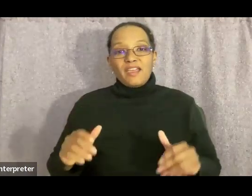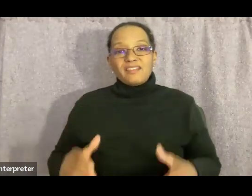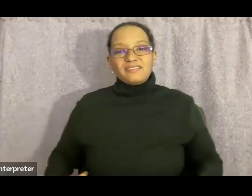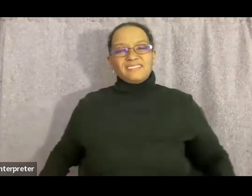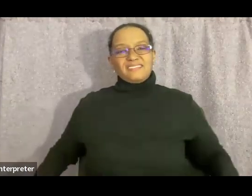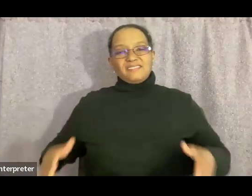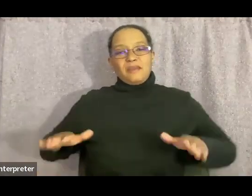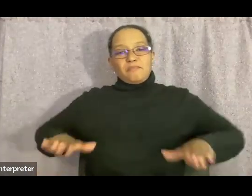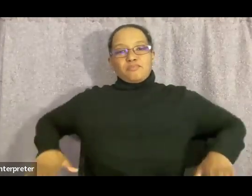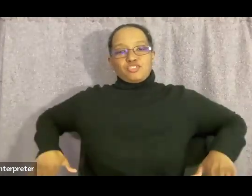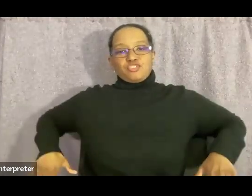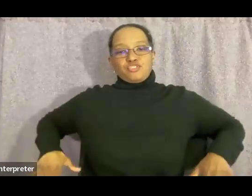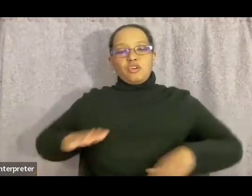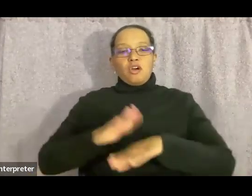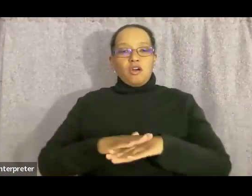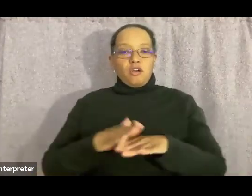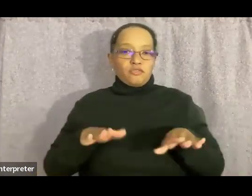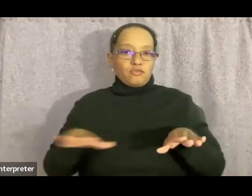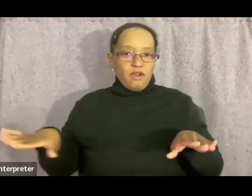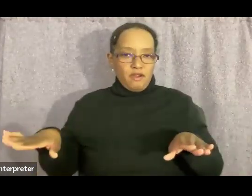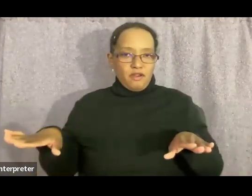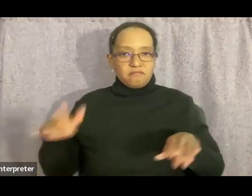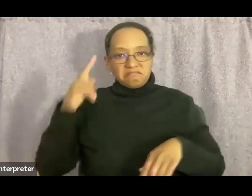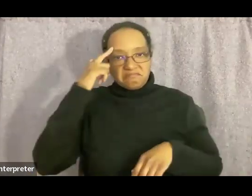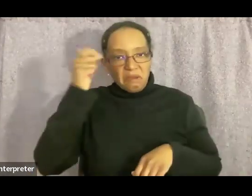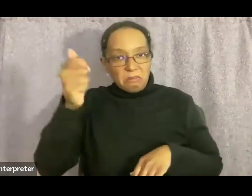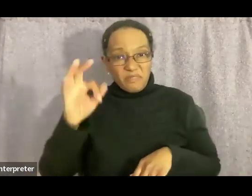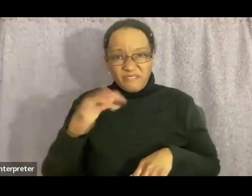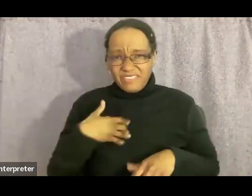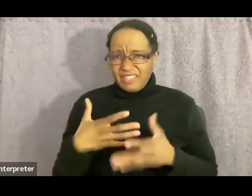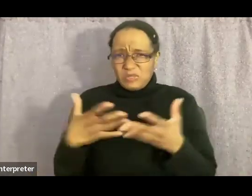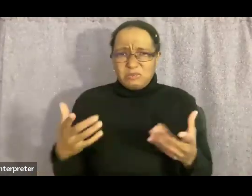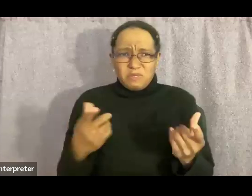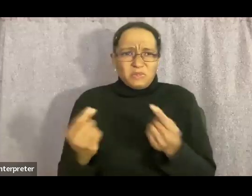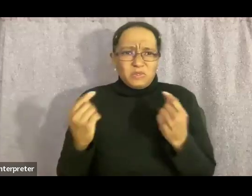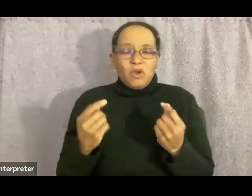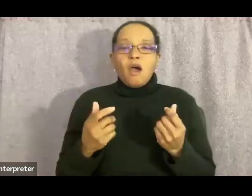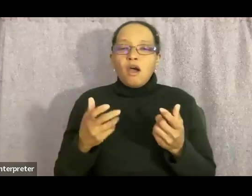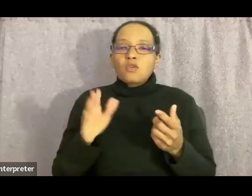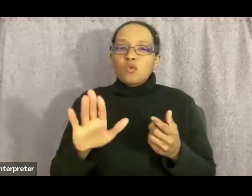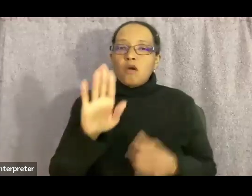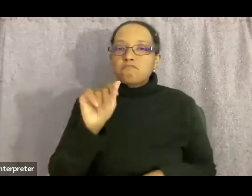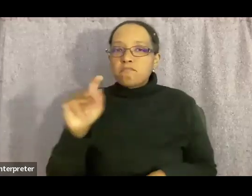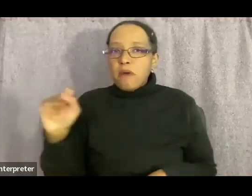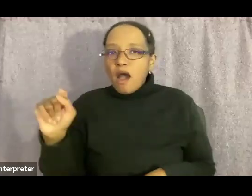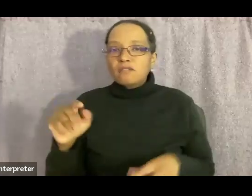Up to you. If that's too much to deal with, squeeze your butt. But we're going to do three rounds of those.